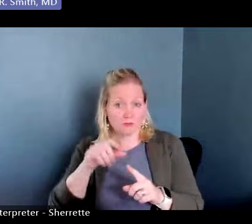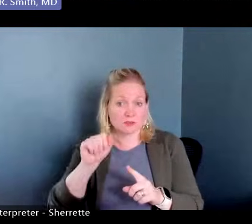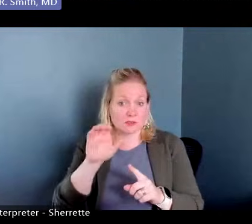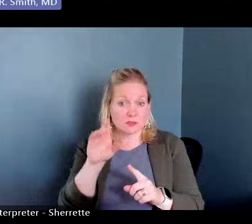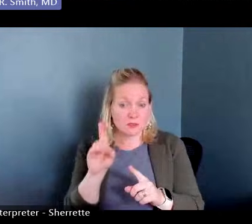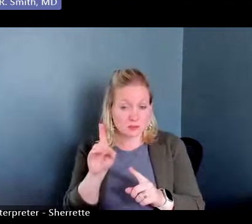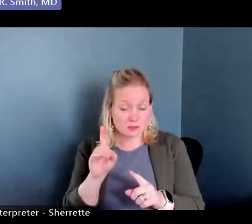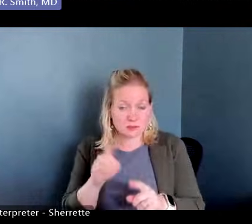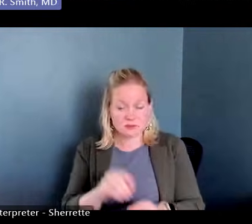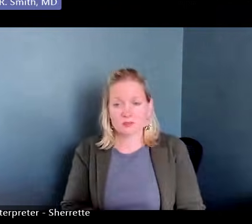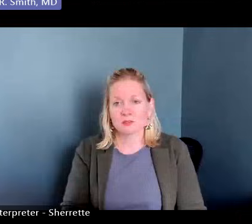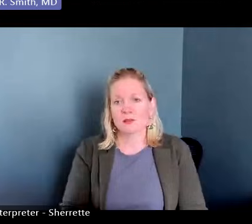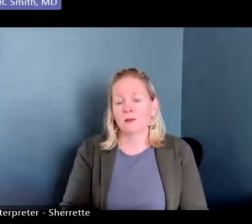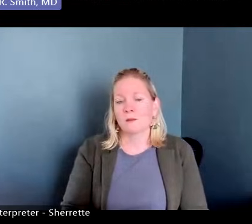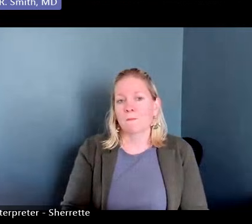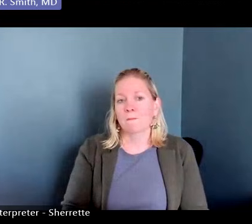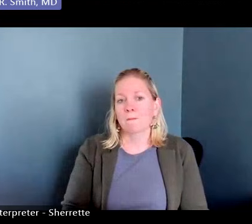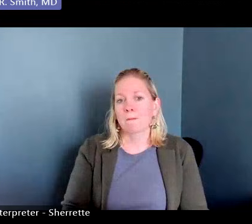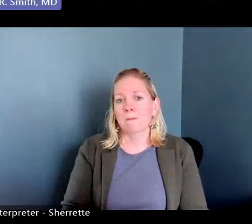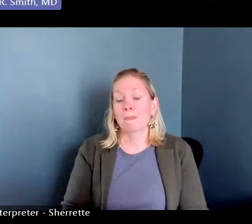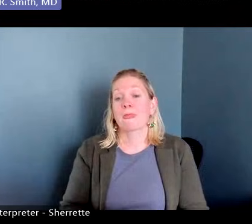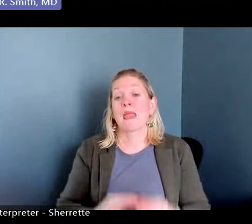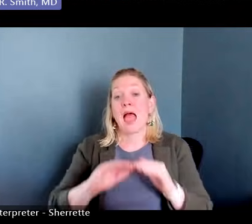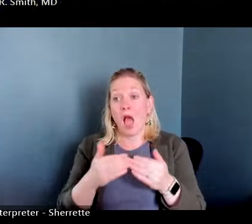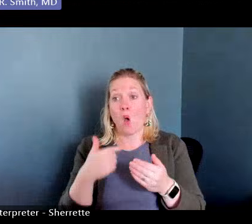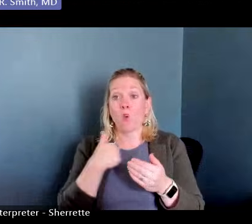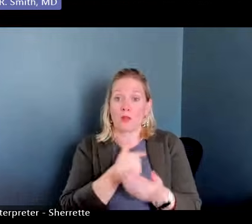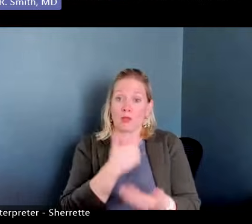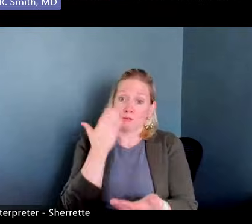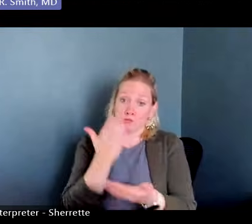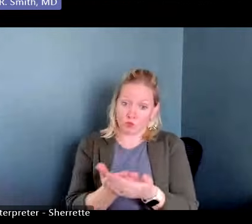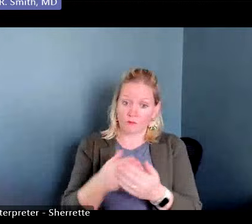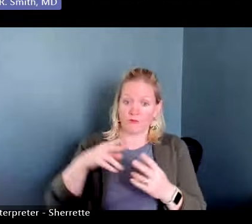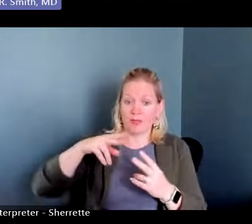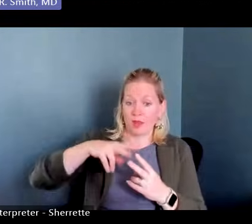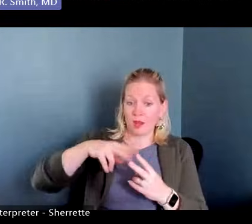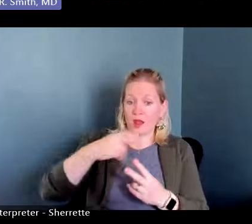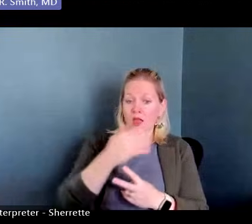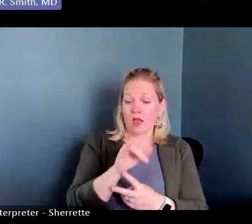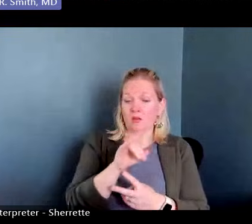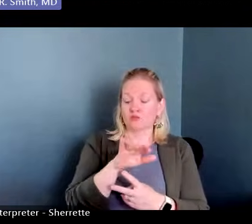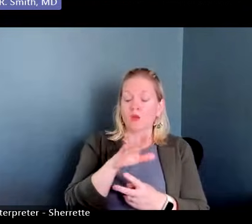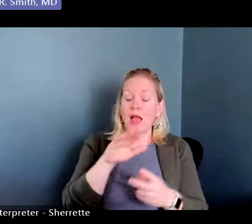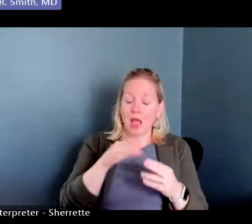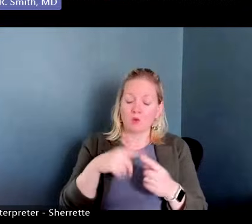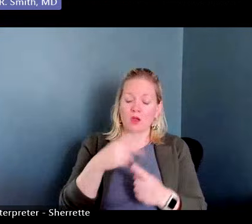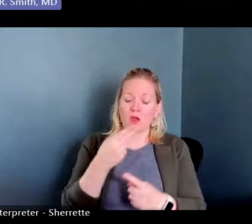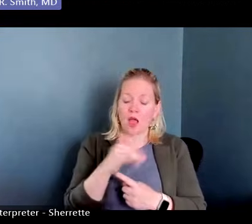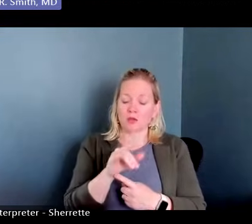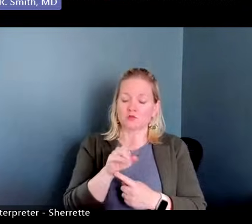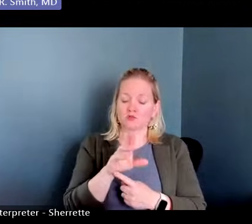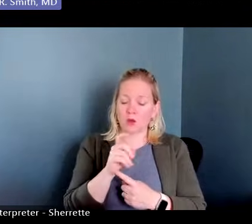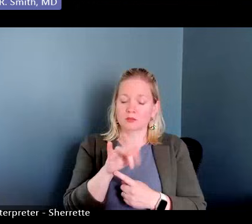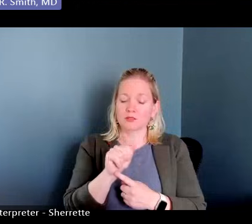The way we showed that hydroxyurea worked -- really worked, was far after the clinical trial,